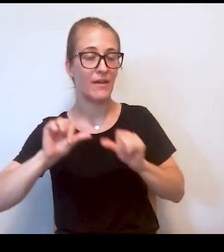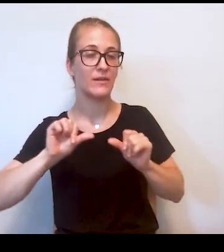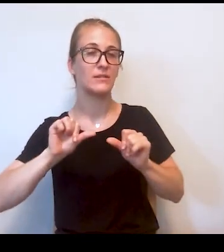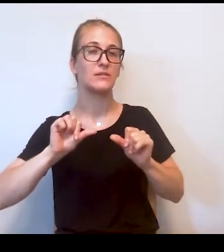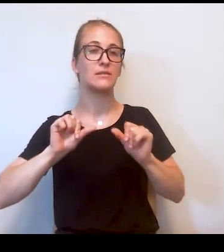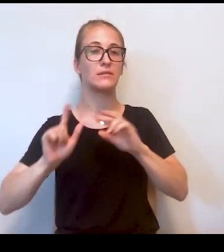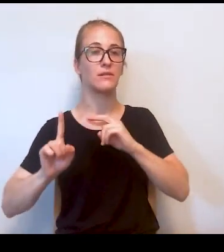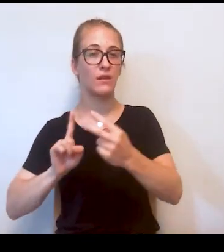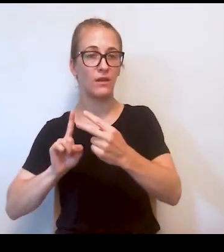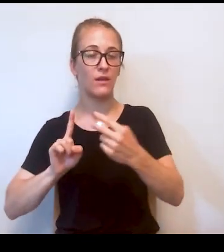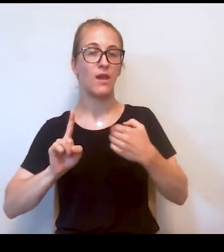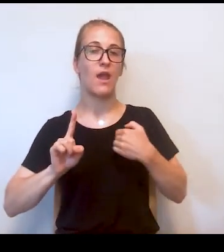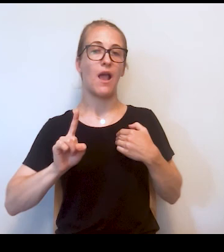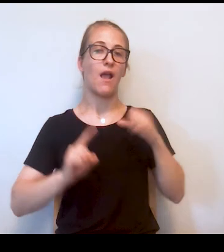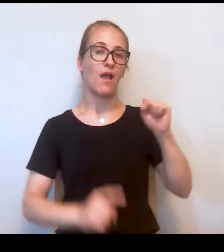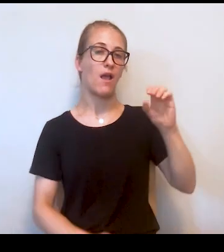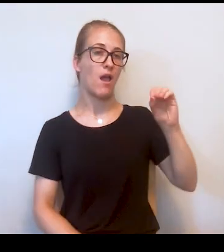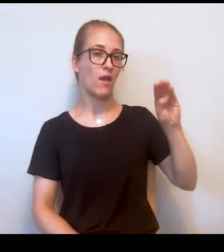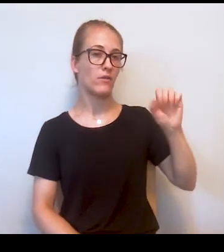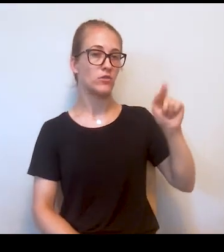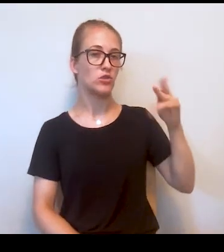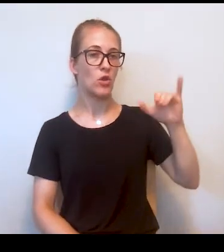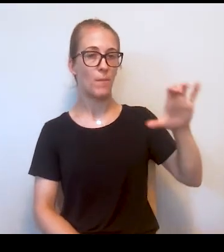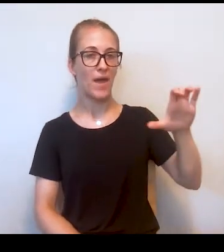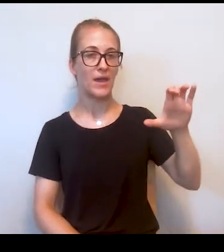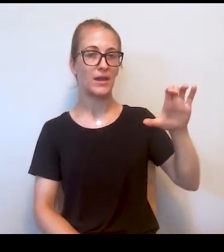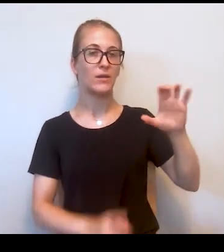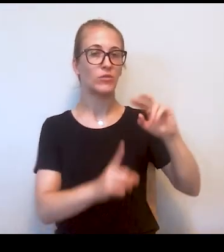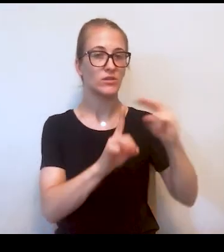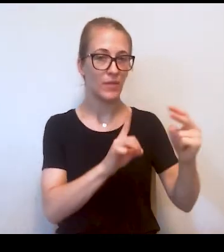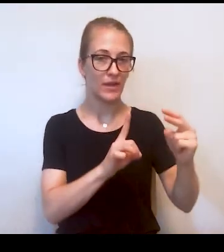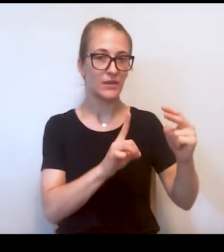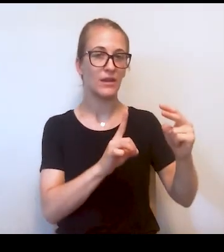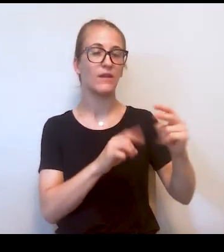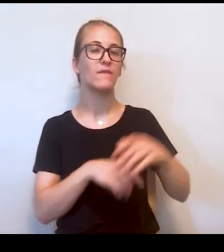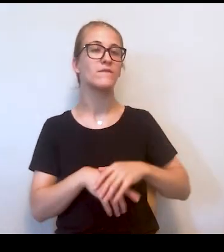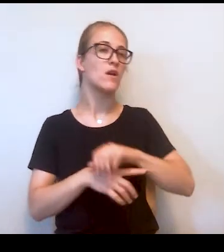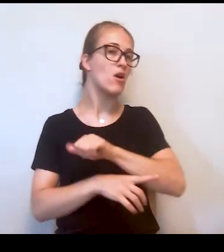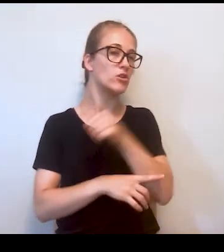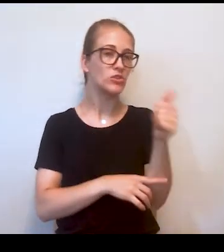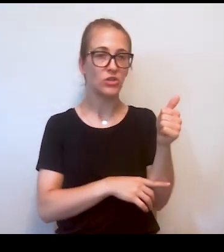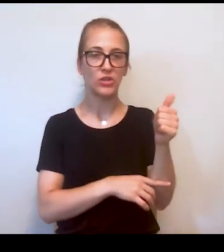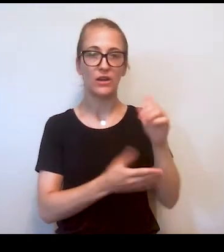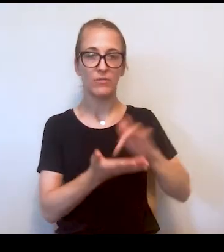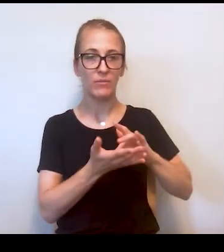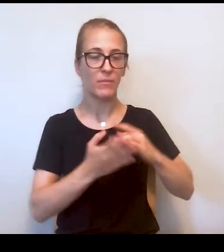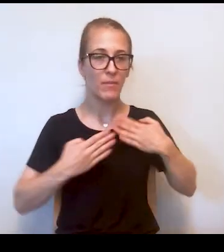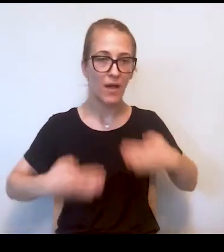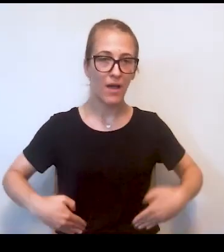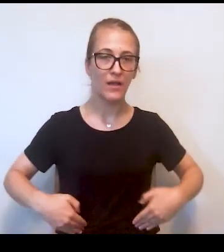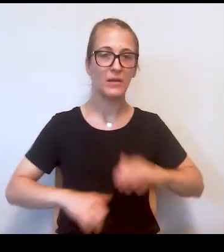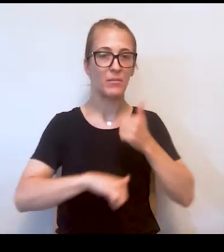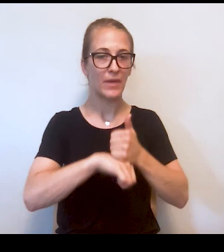from a dance and performing arts standpoint and disability standpoint. So there's... They're all connected,